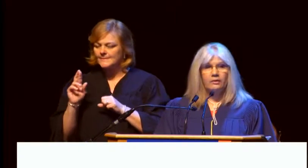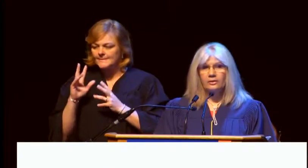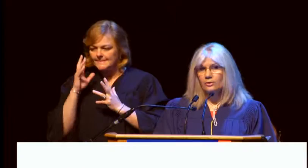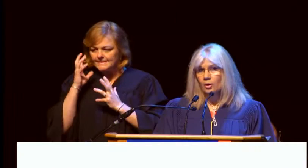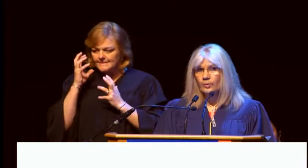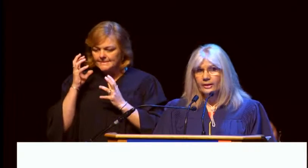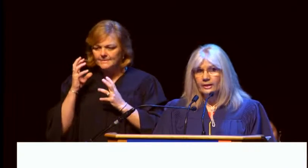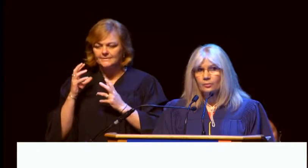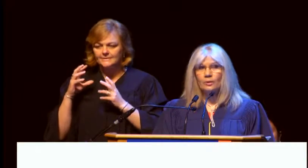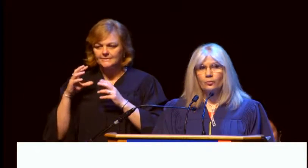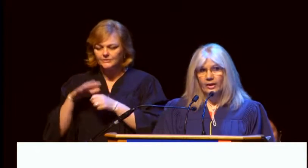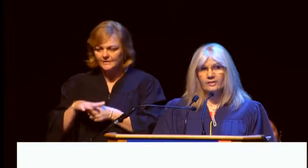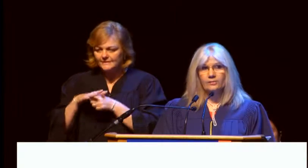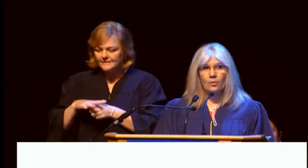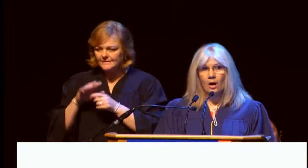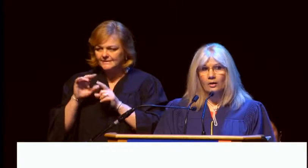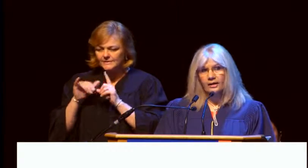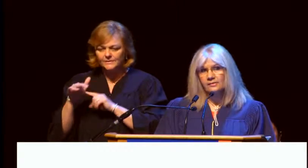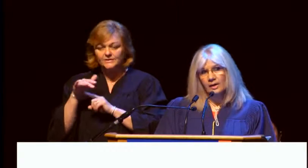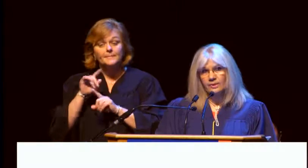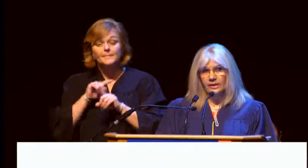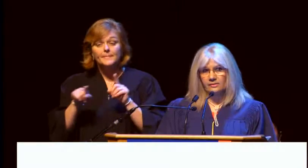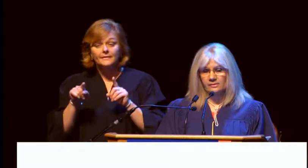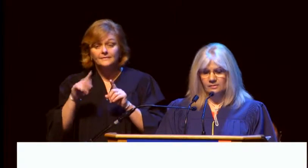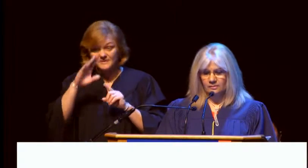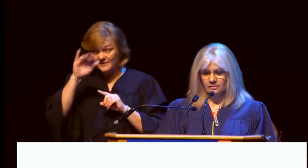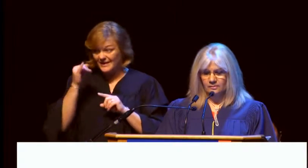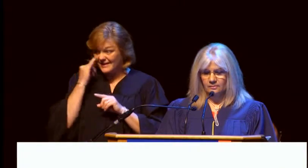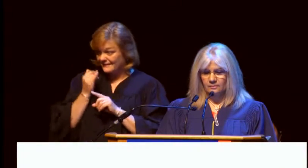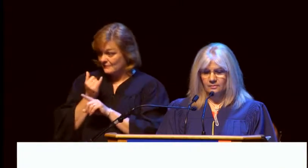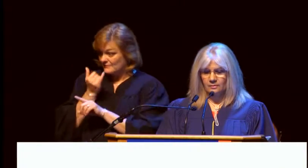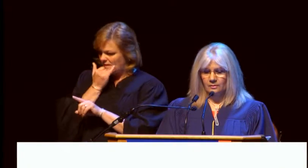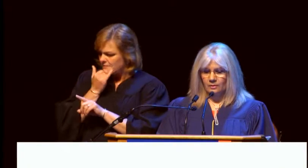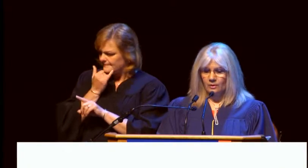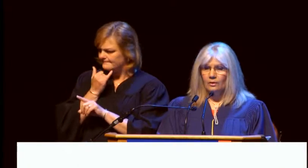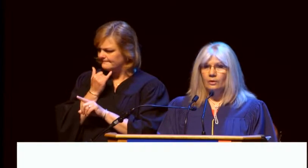THAT NOBODY WILL RIGHT THE WRONG EXCEPT US.